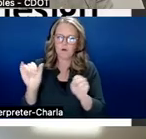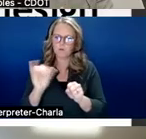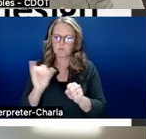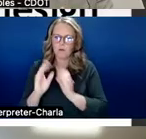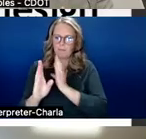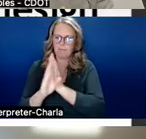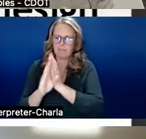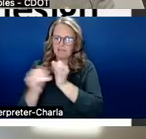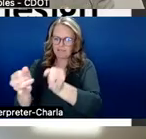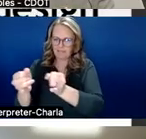Next slide.